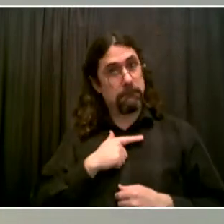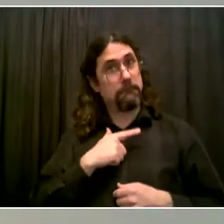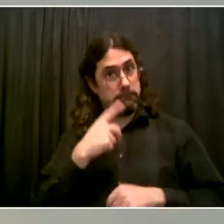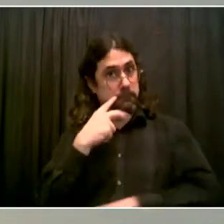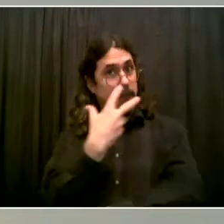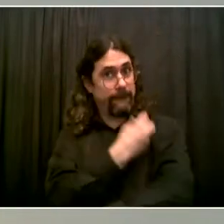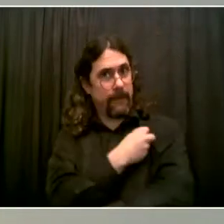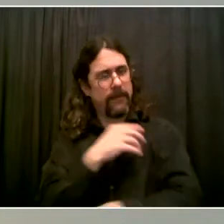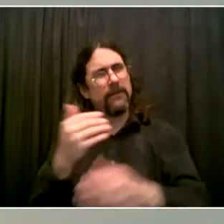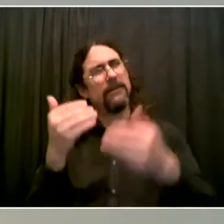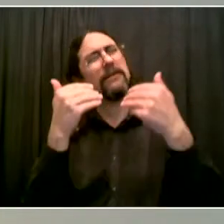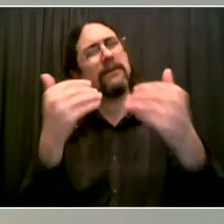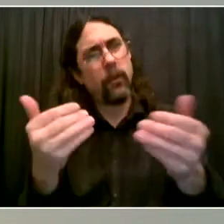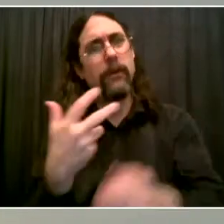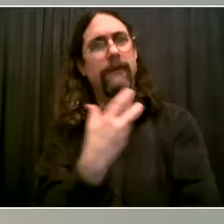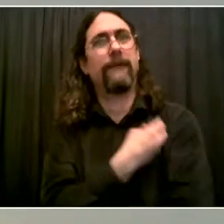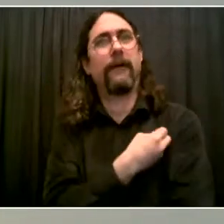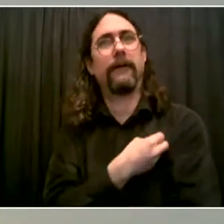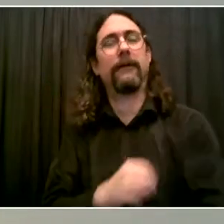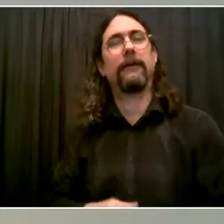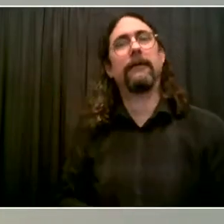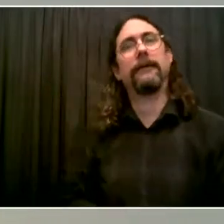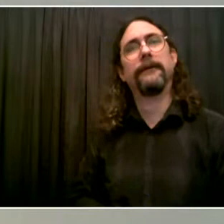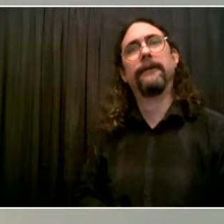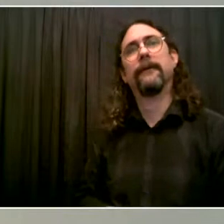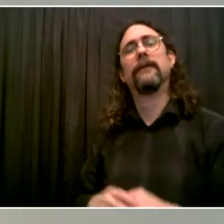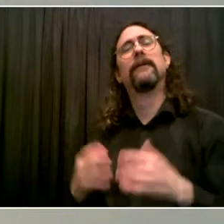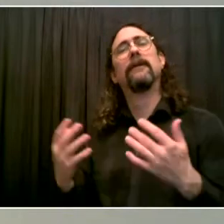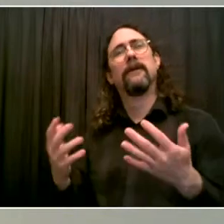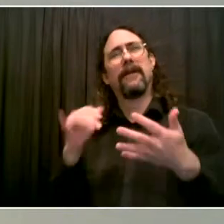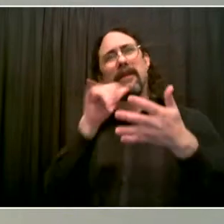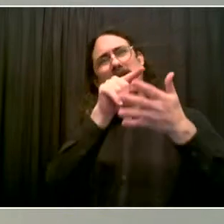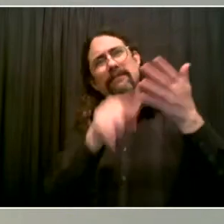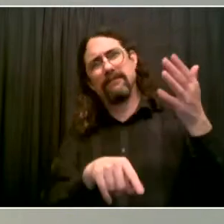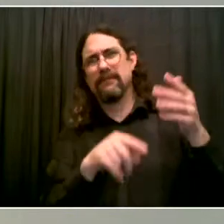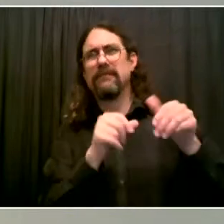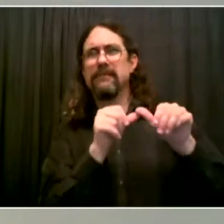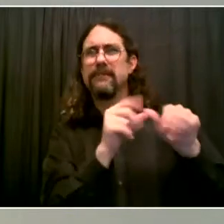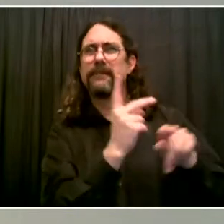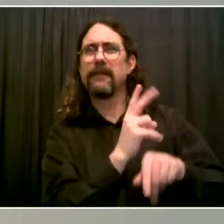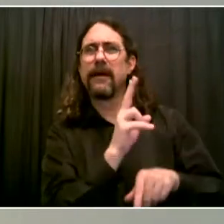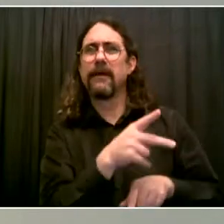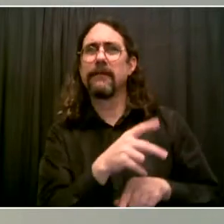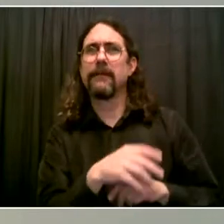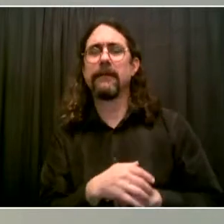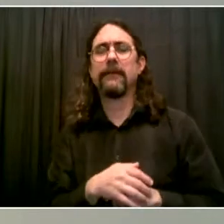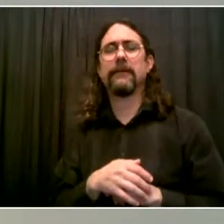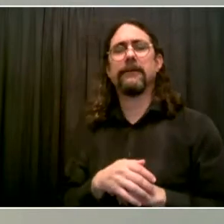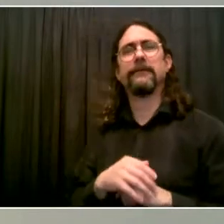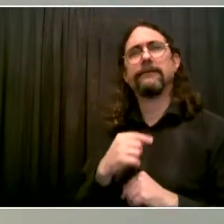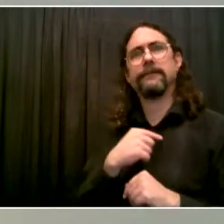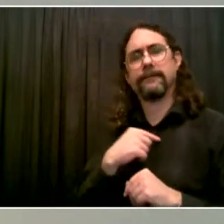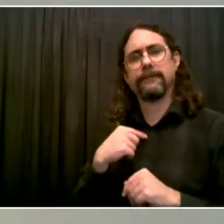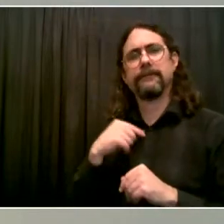AND GETTING VACCINATED WHEN IT'S YOUR TURURN. I WILL JUST ADD A FEW NOTES TO THAT THAT ARE PARTICULARLY IMPORTANT AS WE ONCTITINUE TO WATCH CASSES IN N